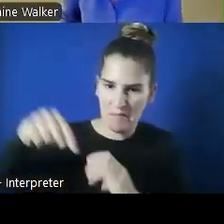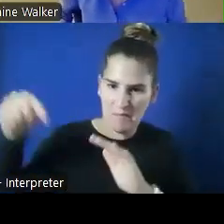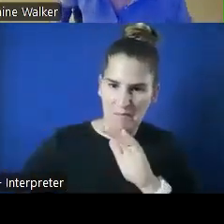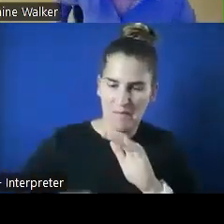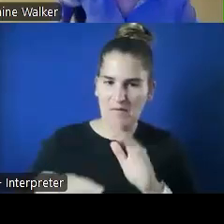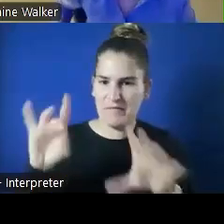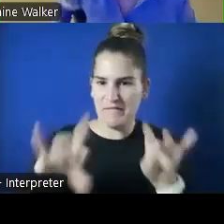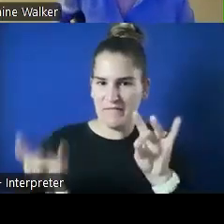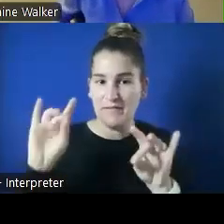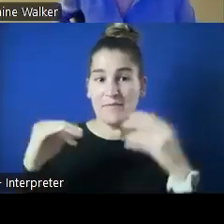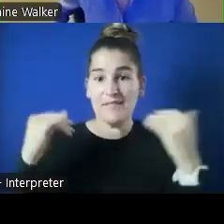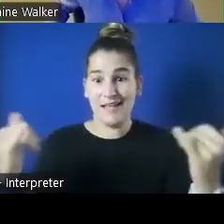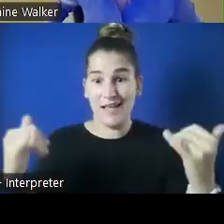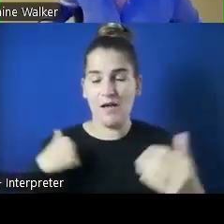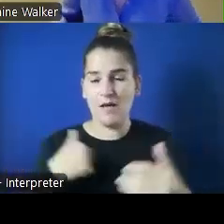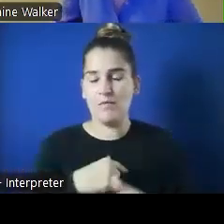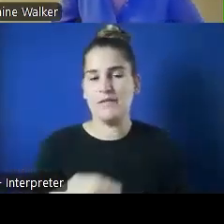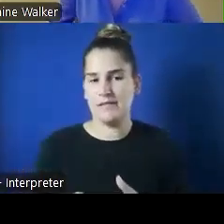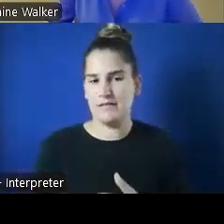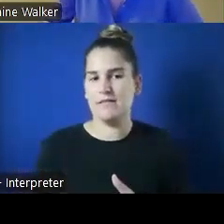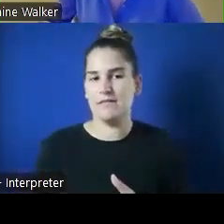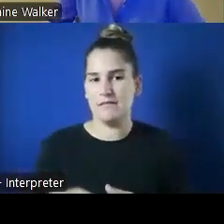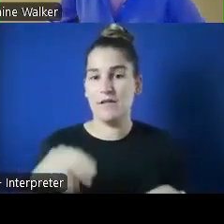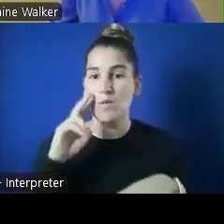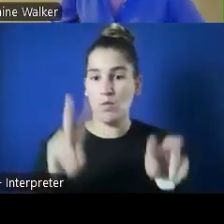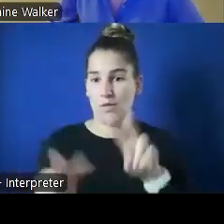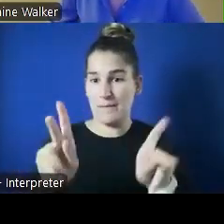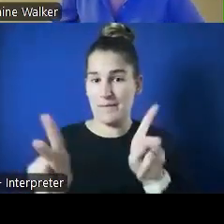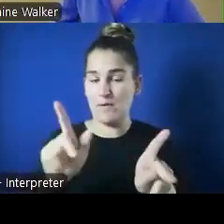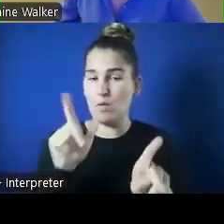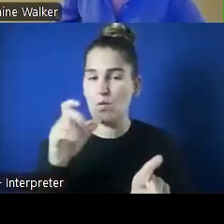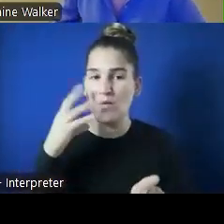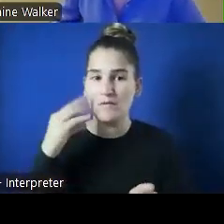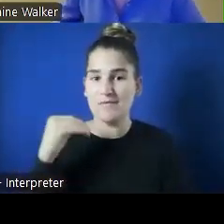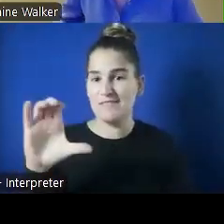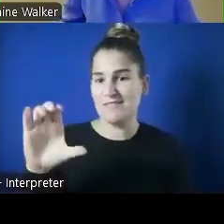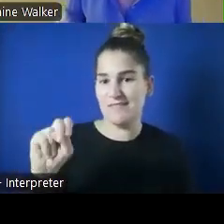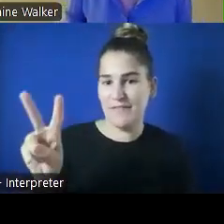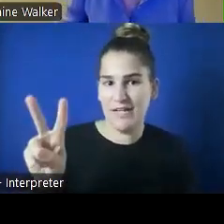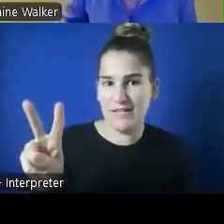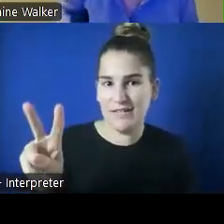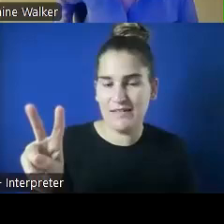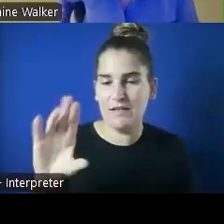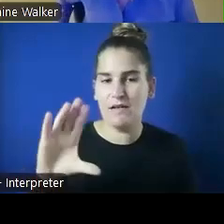so we are now looking at uh individuals with copy number variations so these are